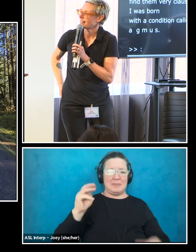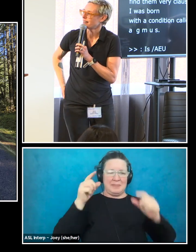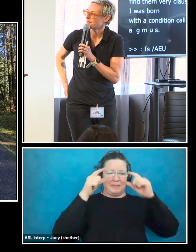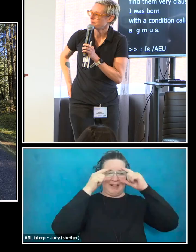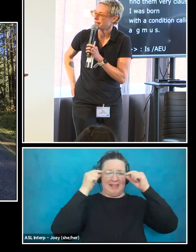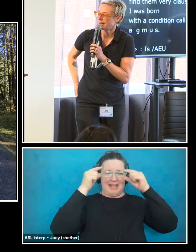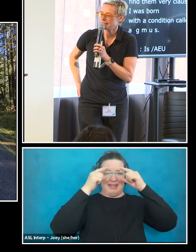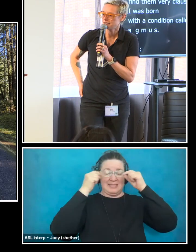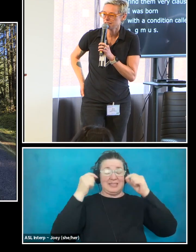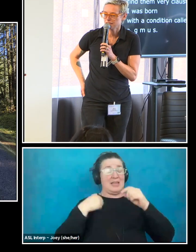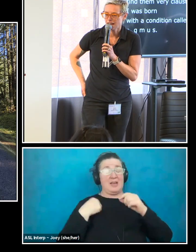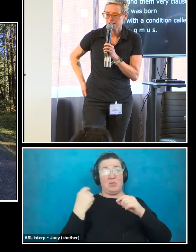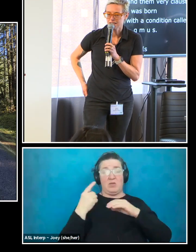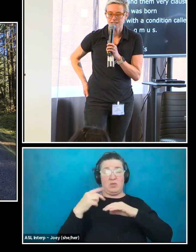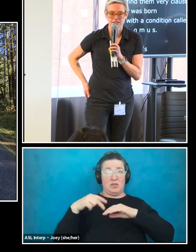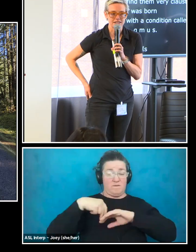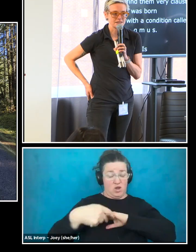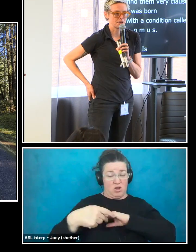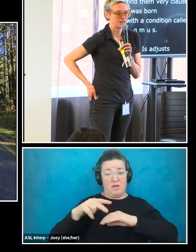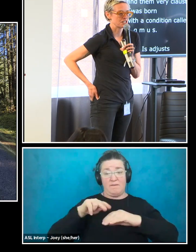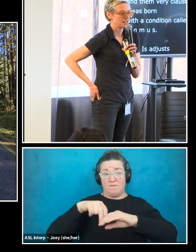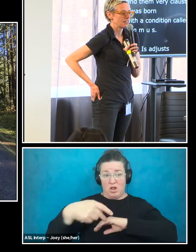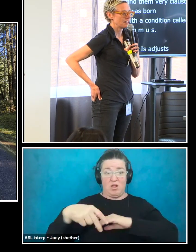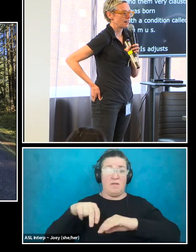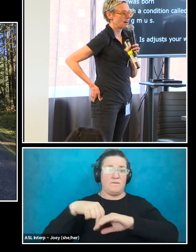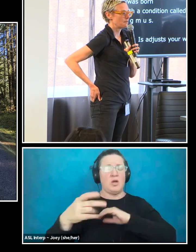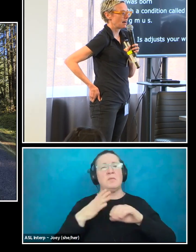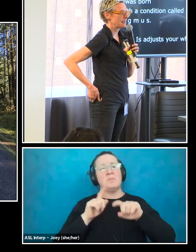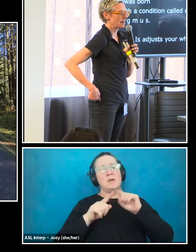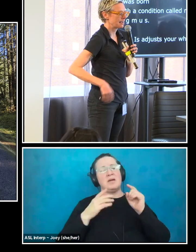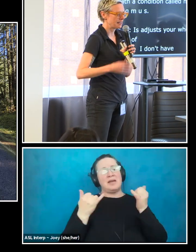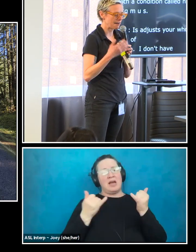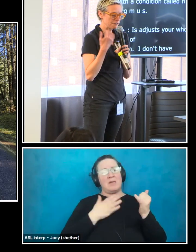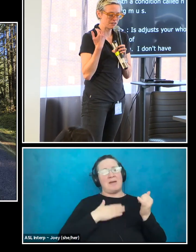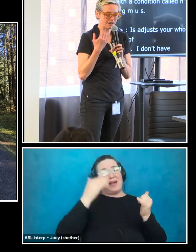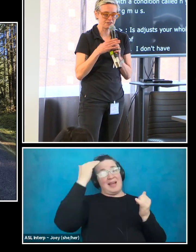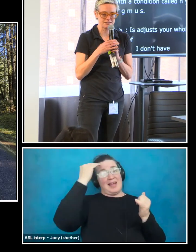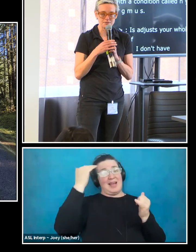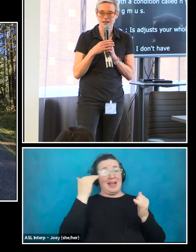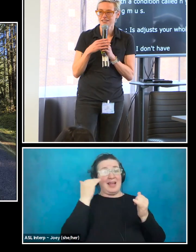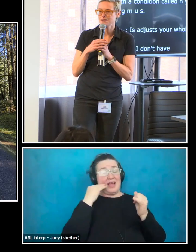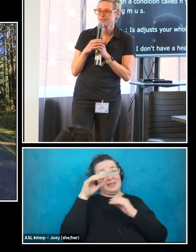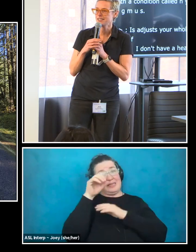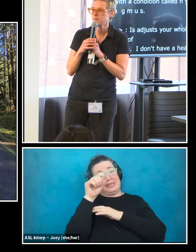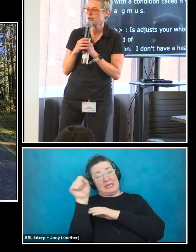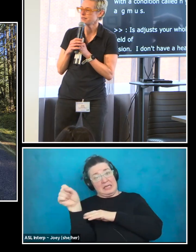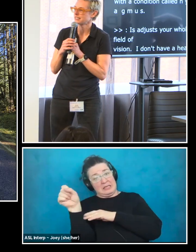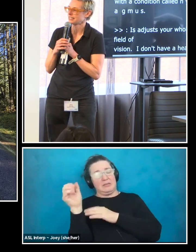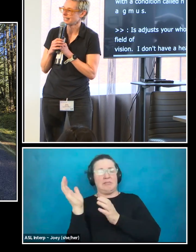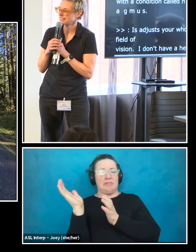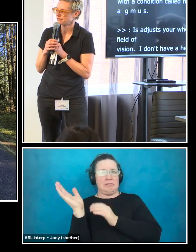Um, but I don't have a head tilt as much. Um, I I have a a vis a a disability that probably is less